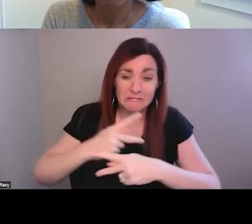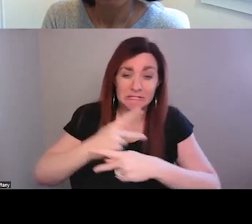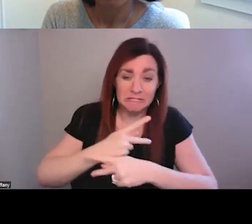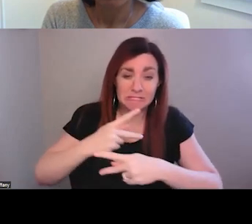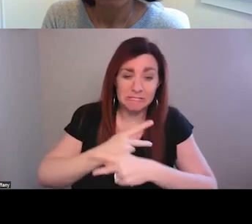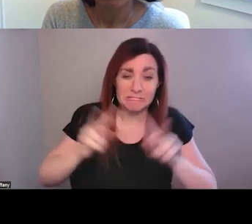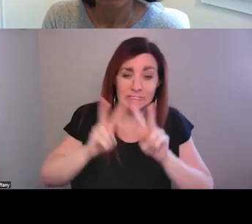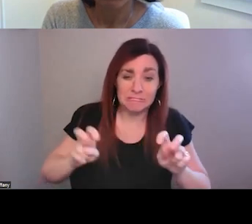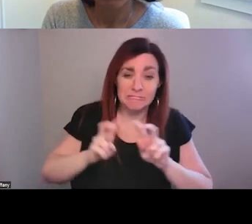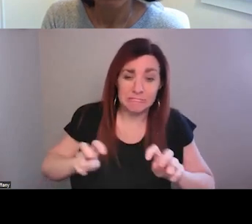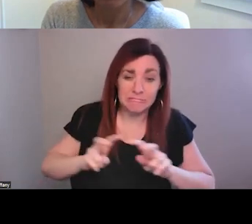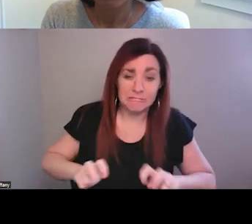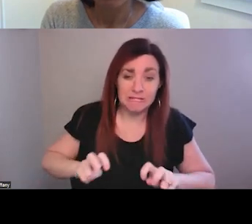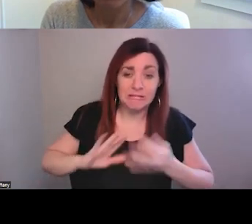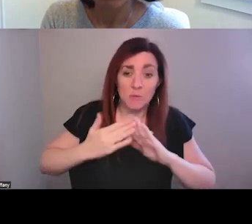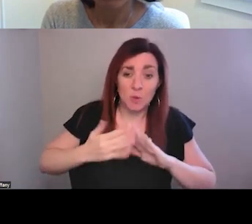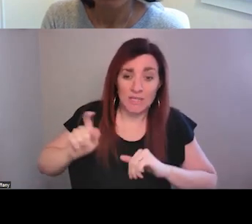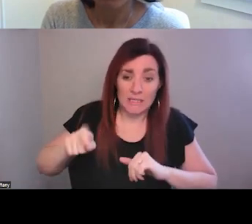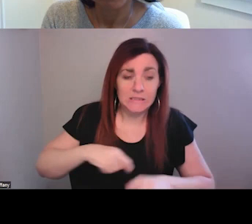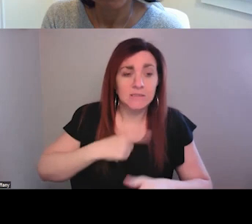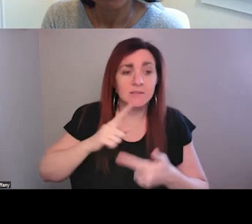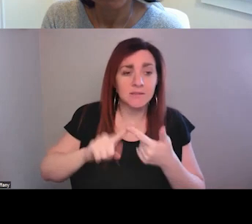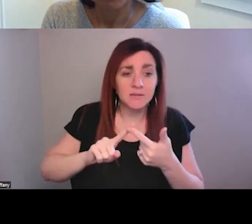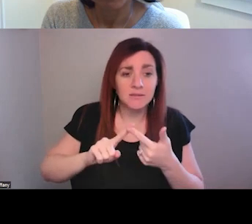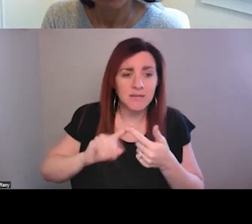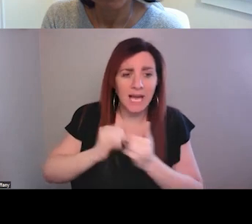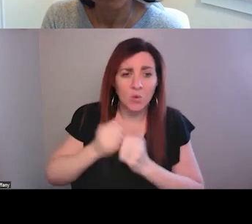COMMUNITY NEEDS, HOW WE SHOULD NEED TO STRUCTURE OURSELVES, WHAT